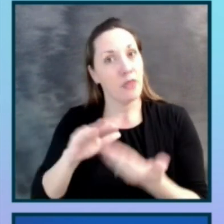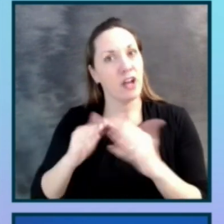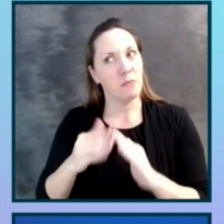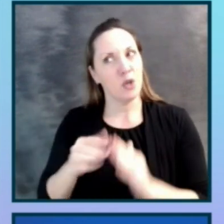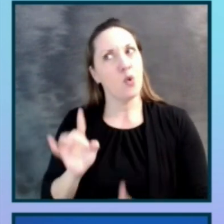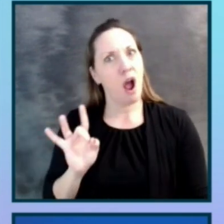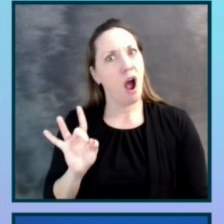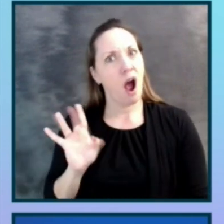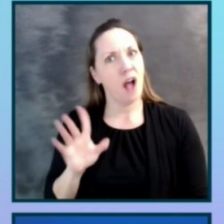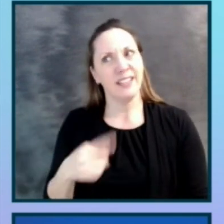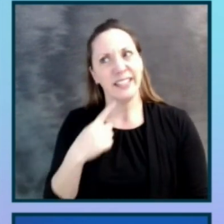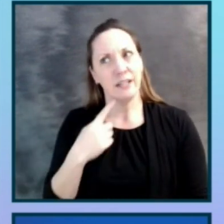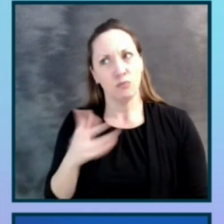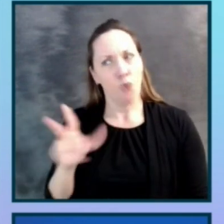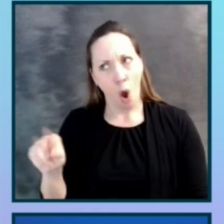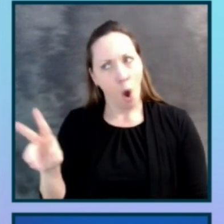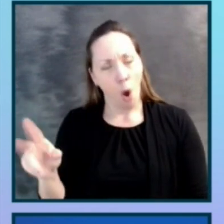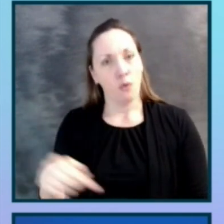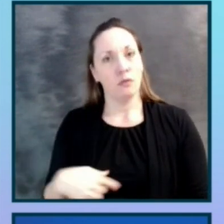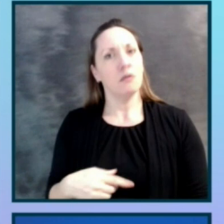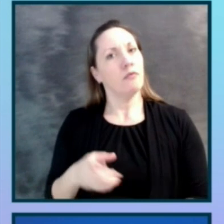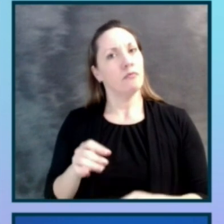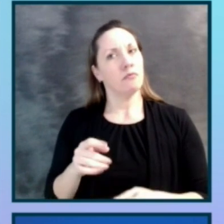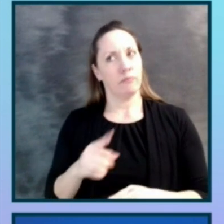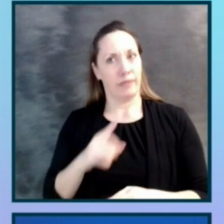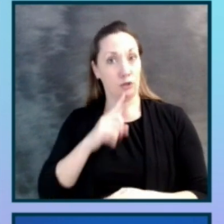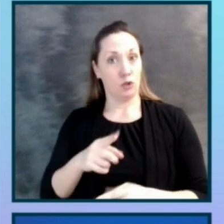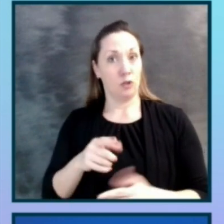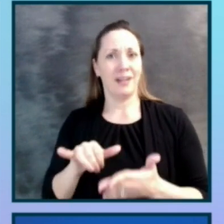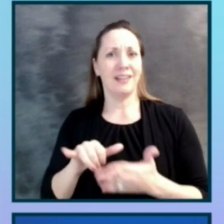and rightly so because it's not that easy to make things accessible.